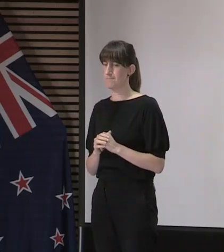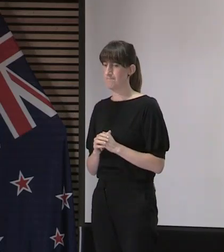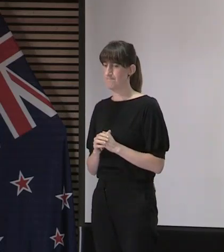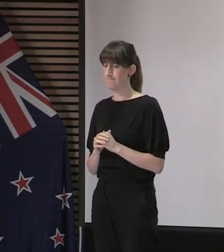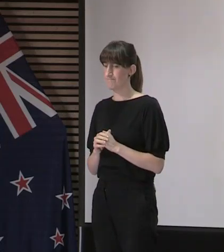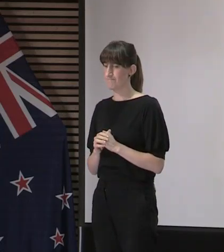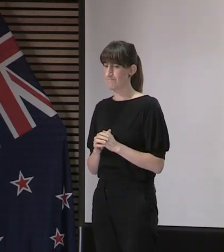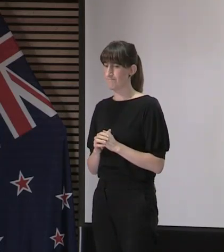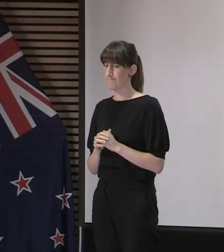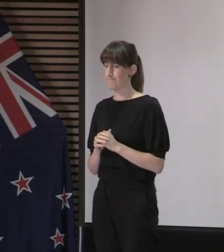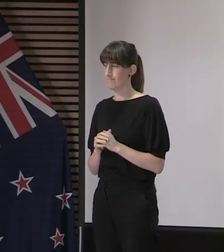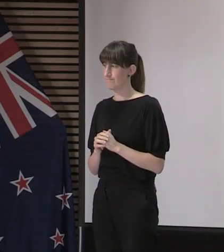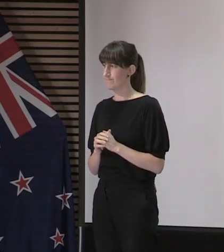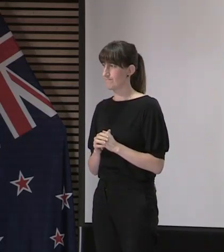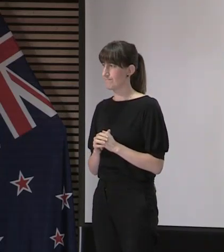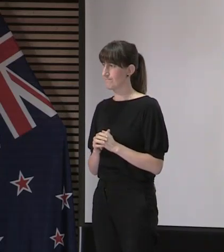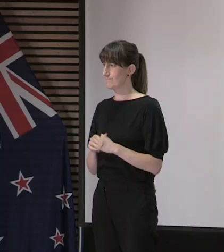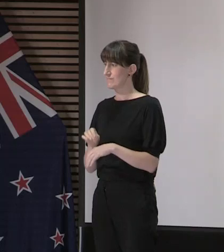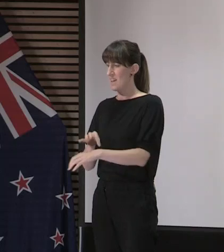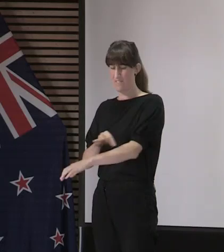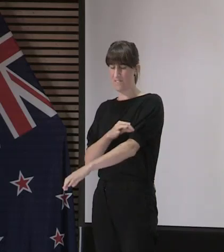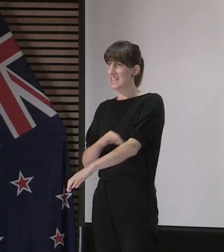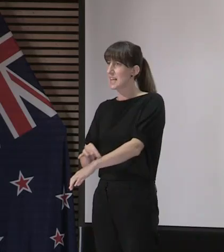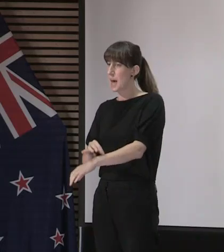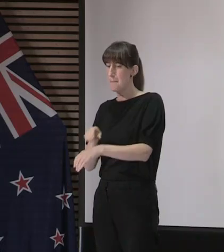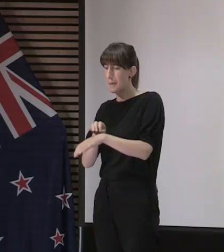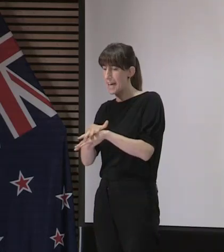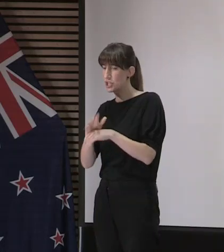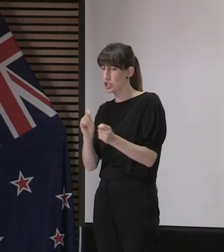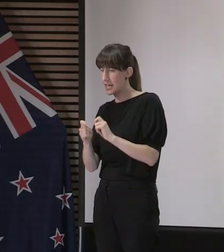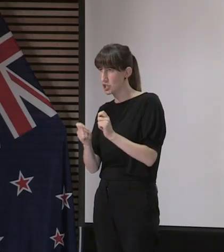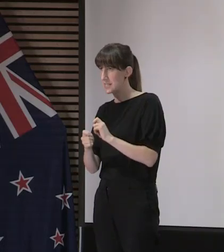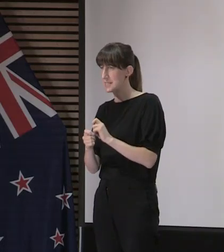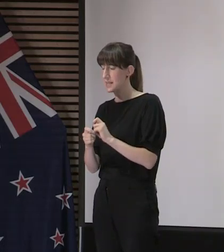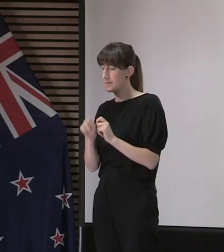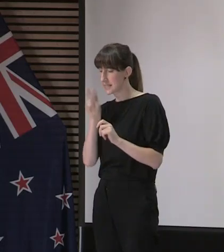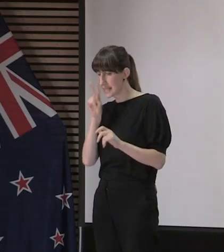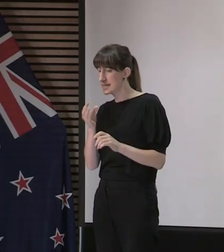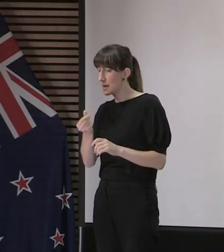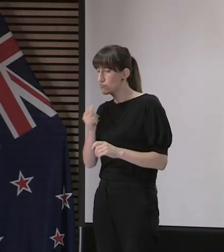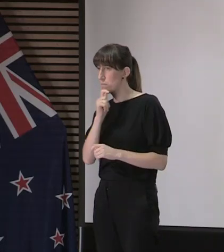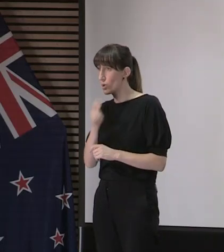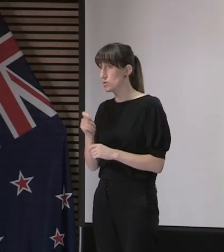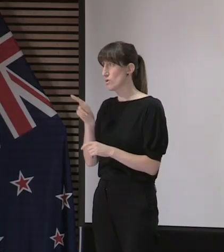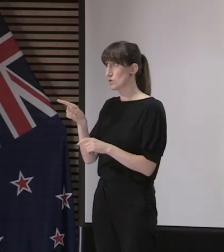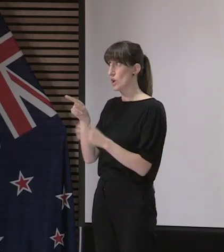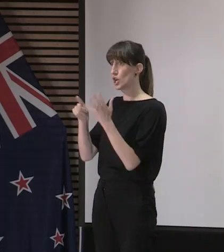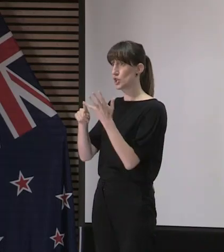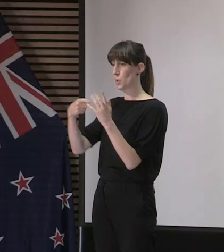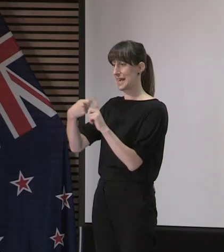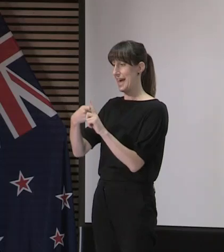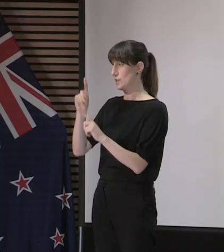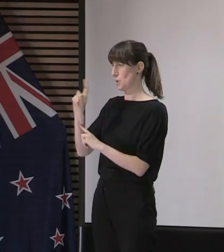has been in the last week,